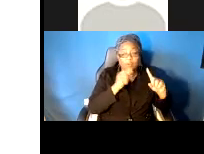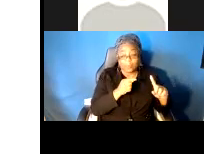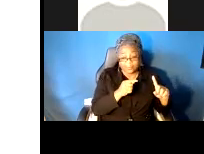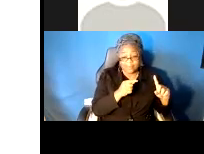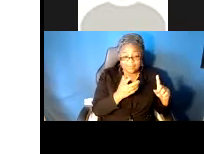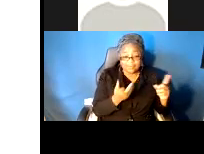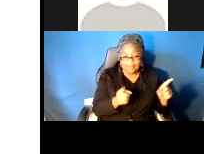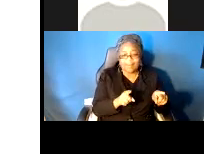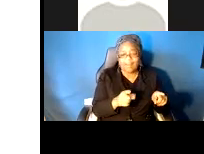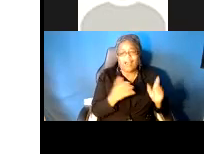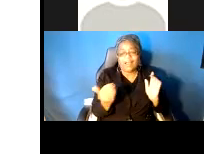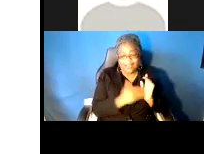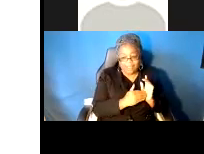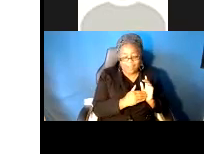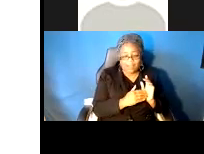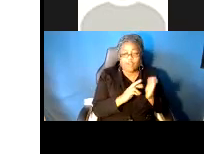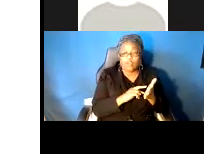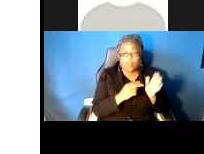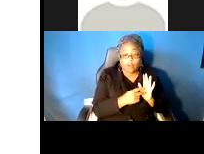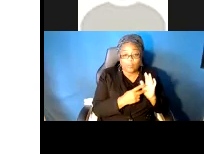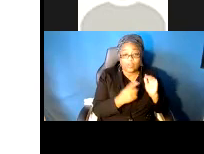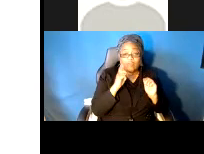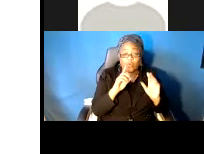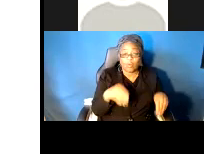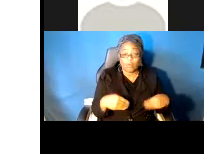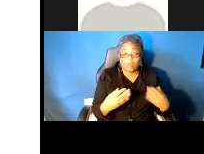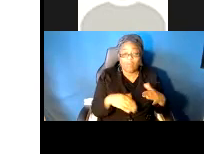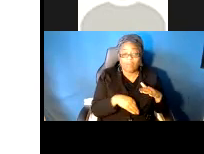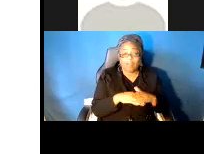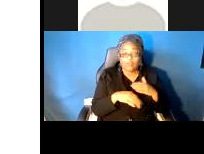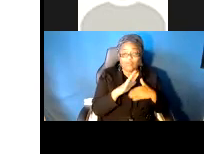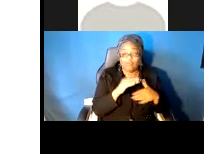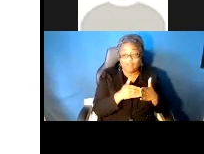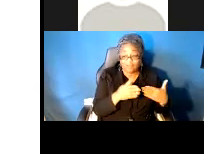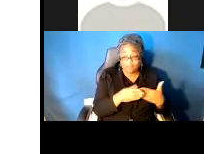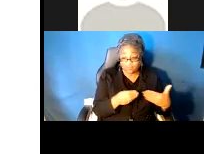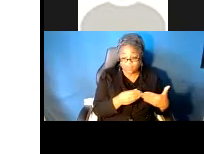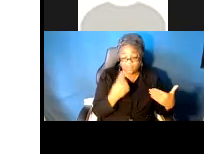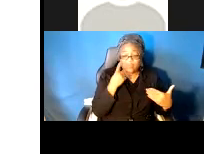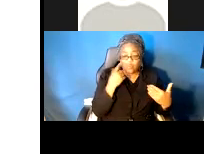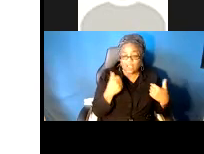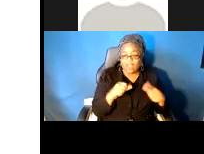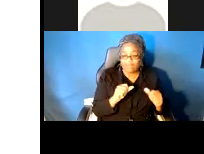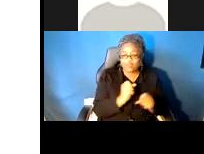the purpose of the program is to provide up to $5,000 for efforts to create access to the arts